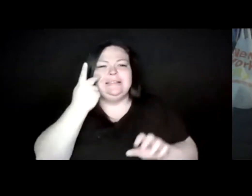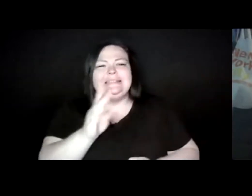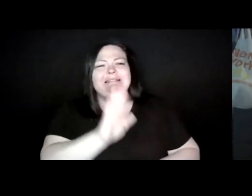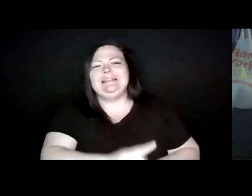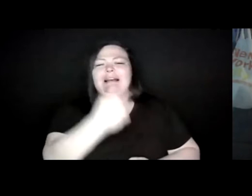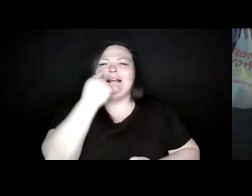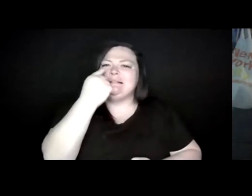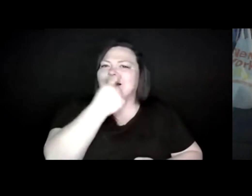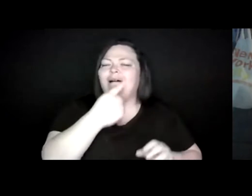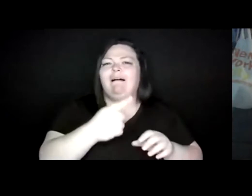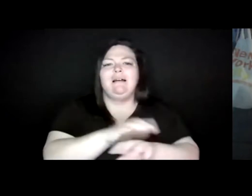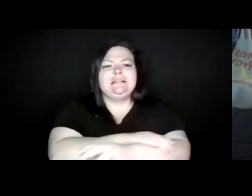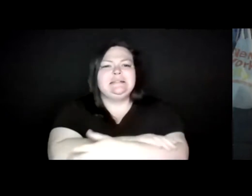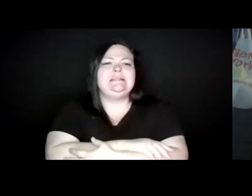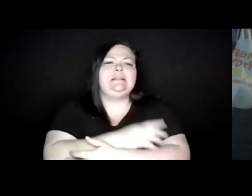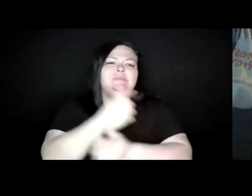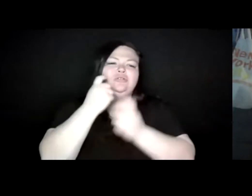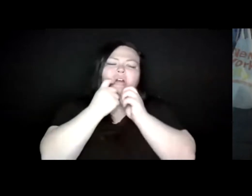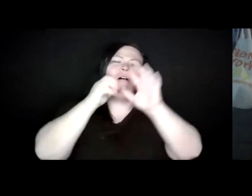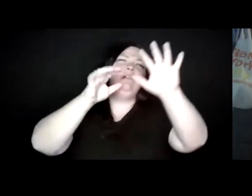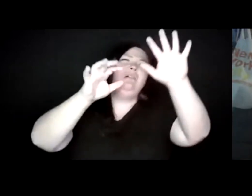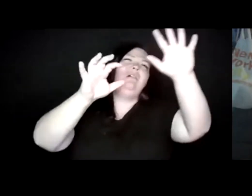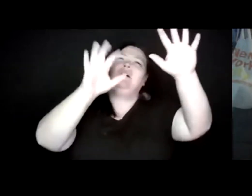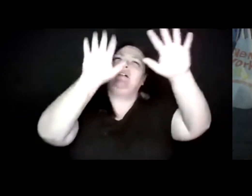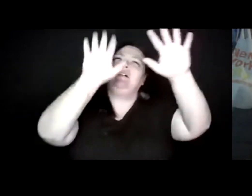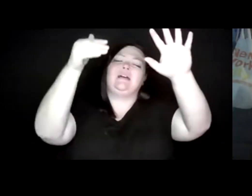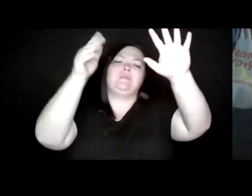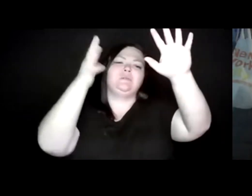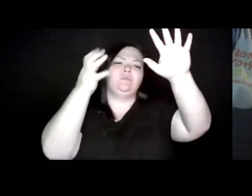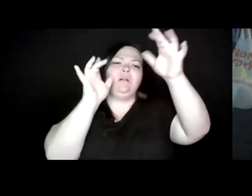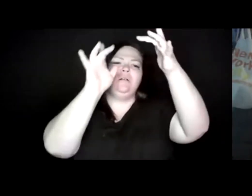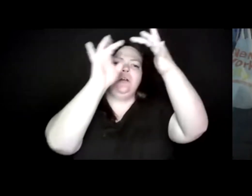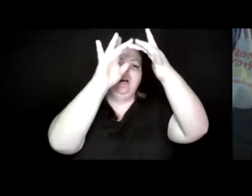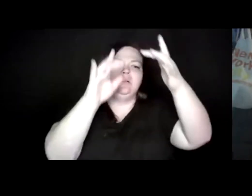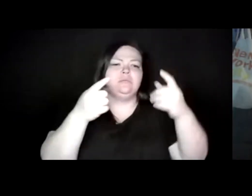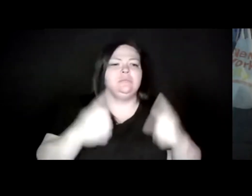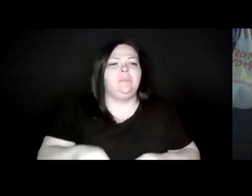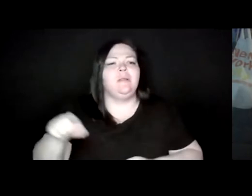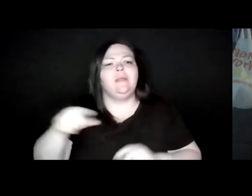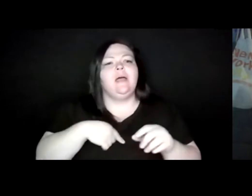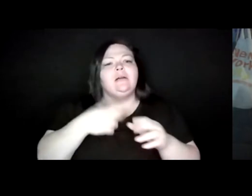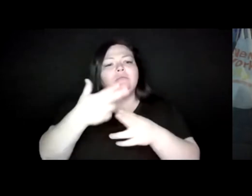his hands reaching towards heaven. Empire culls his fragments from ransacked lands,/